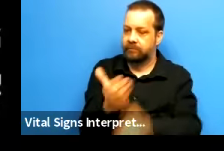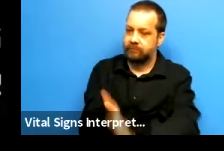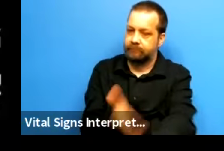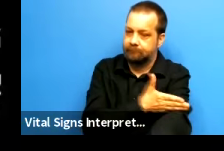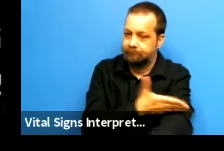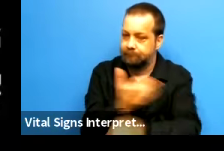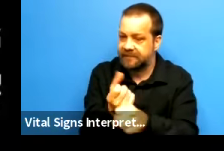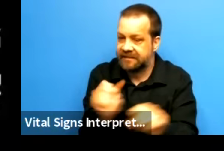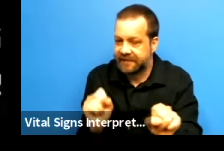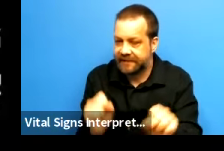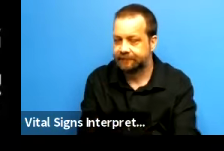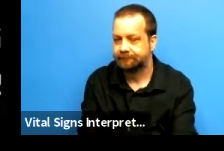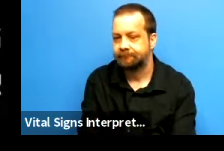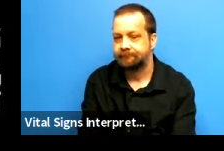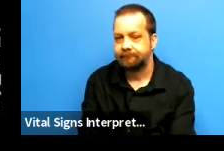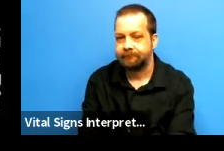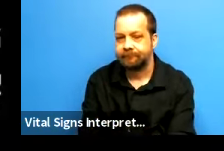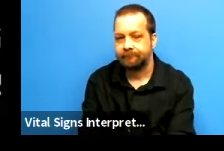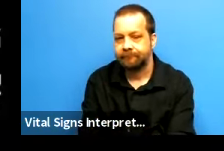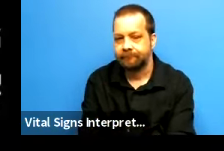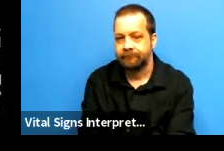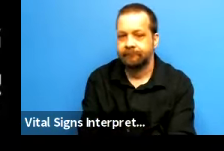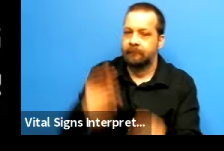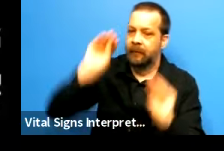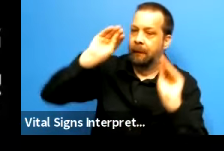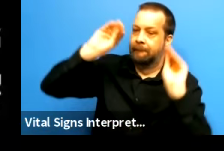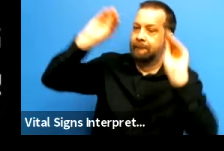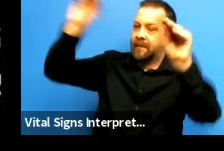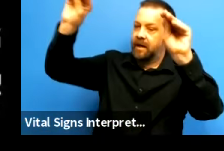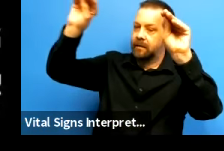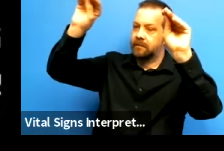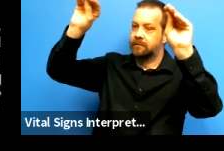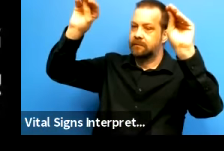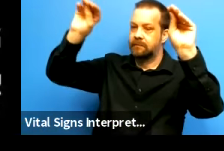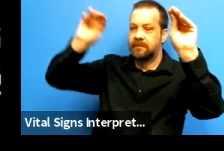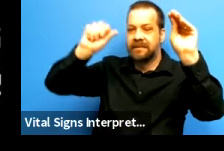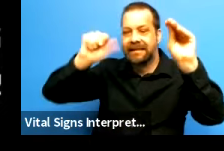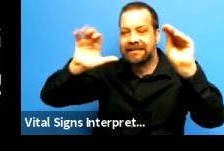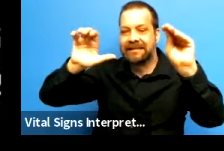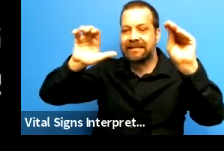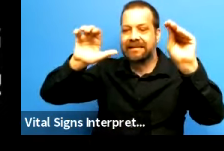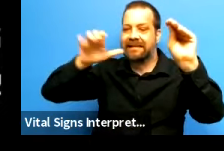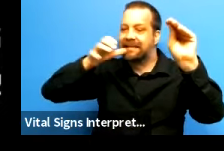First of all, putting in the ventilation system